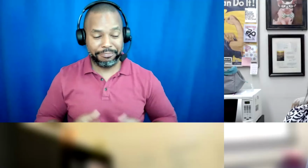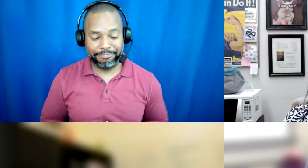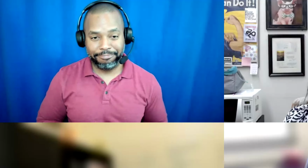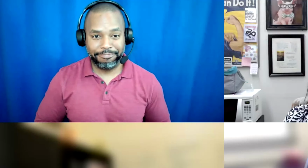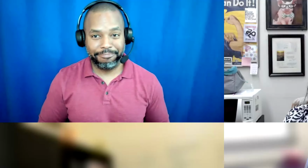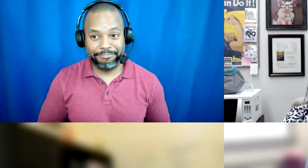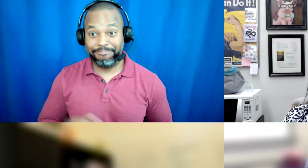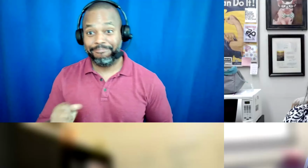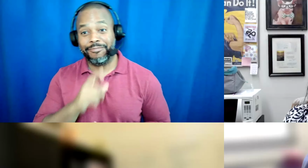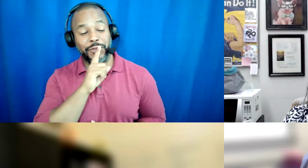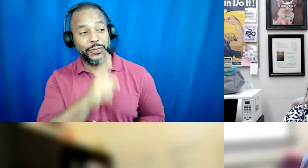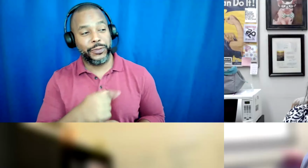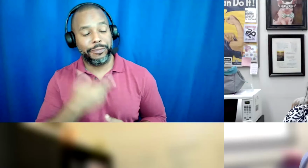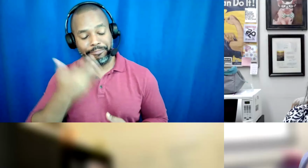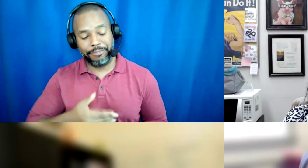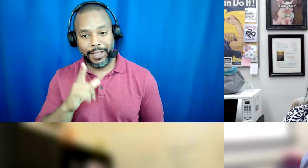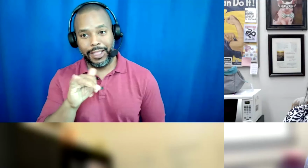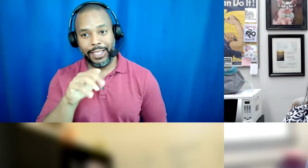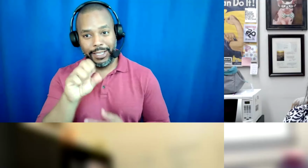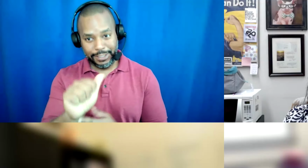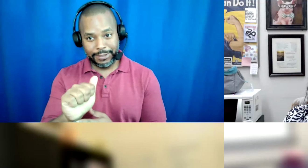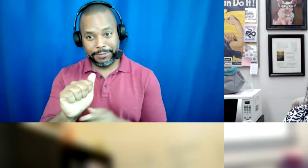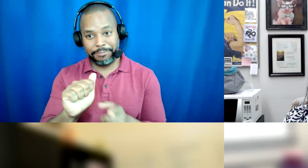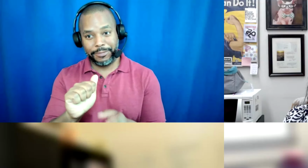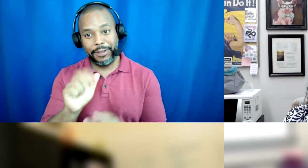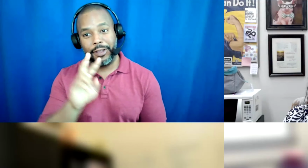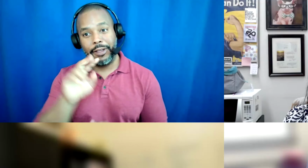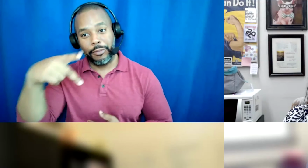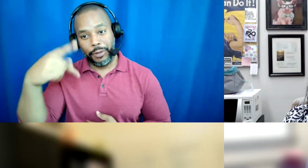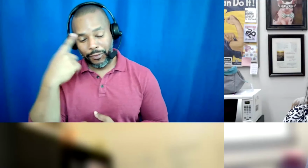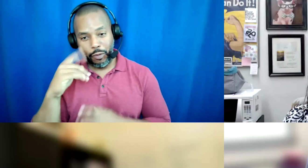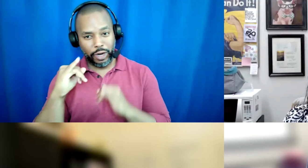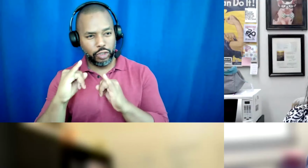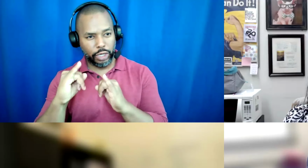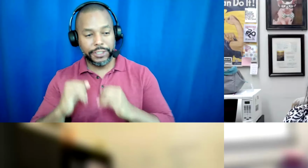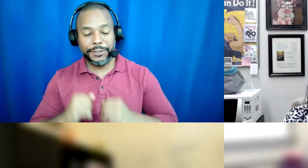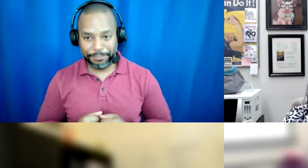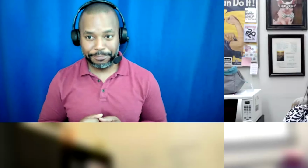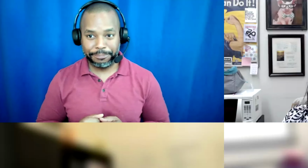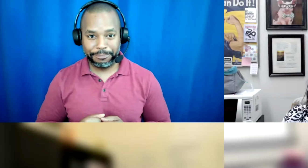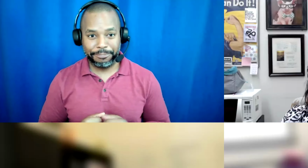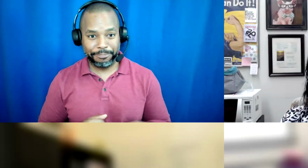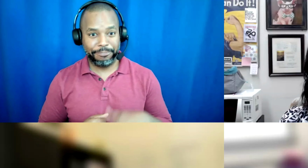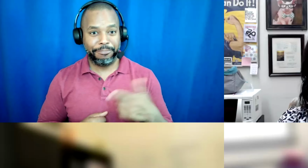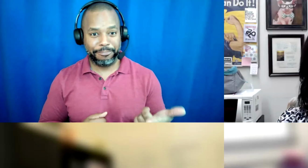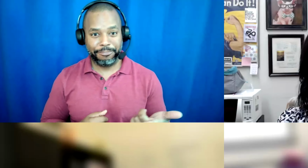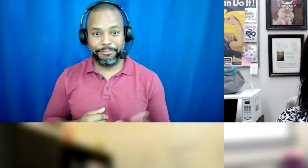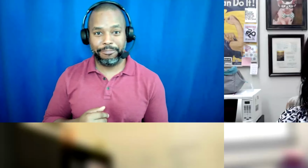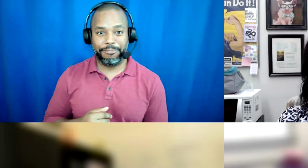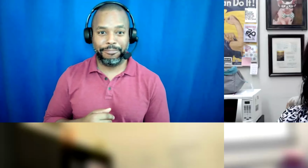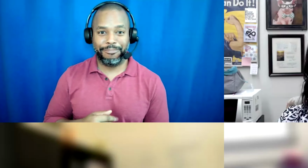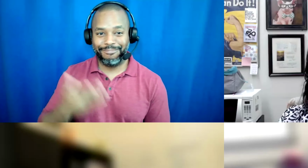I'm Lisa Gaetje, I'm the vice president of instruction. And course, I'm Kherstin Khan.